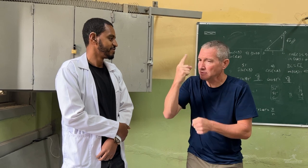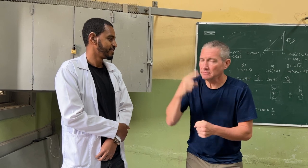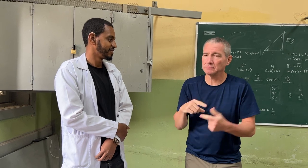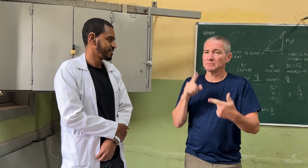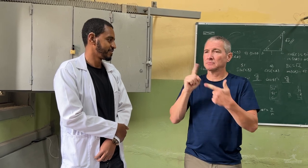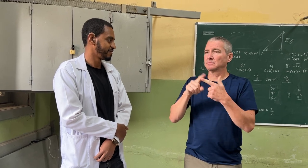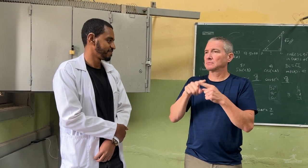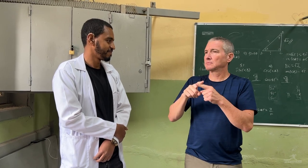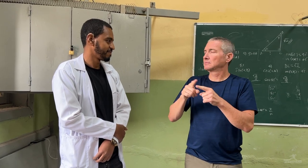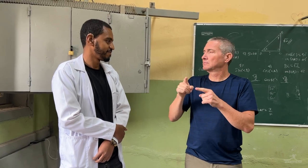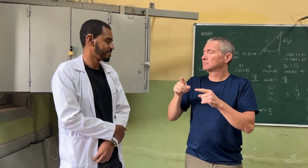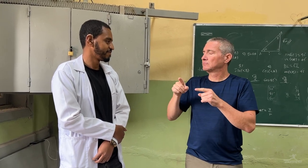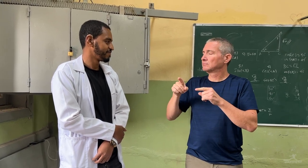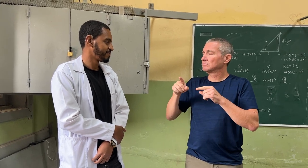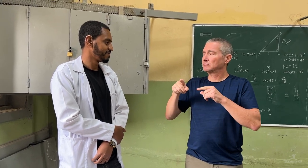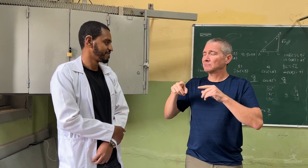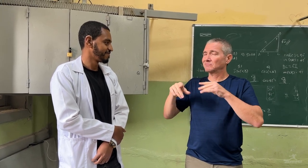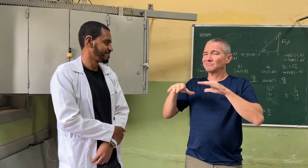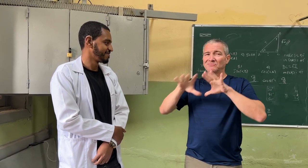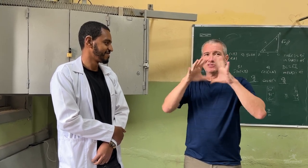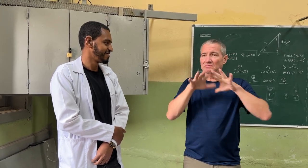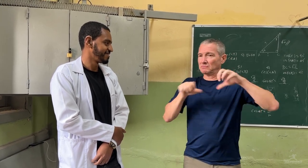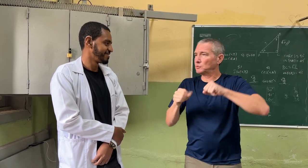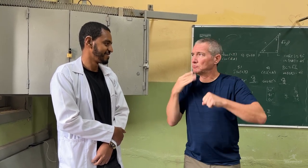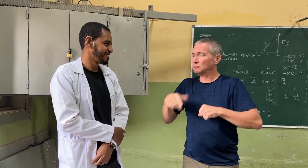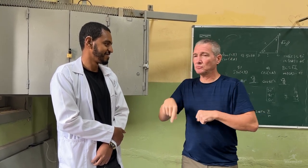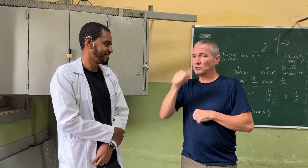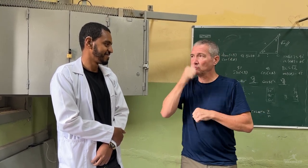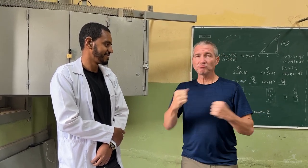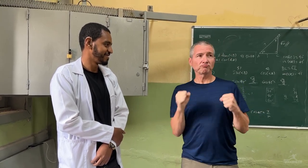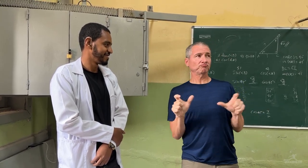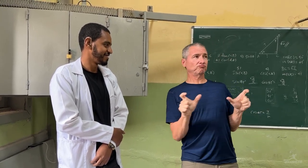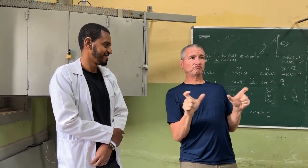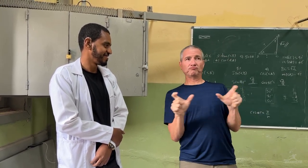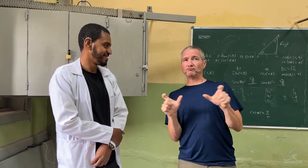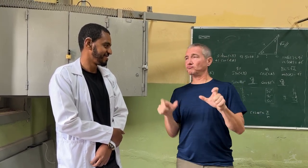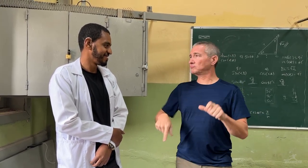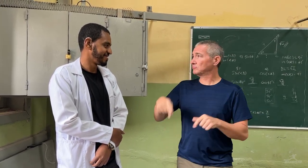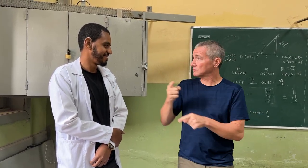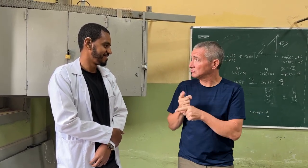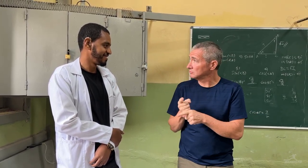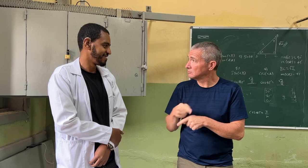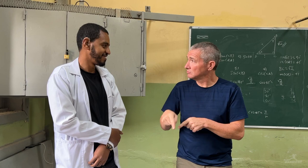And how Ethiopia has never been colonized, is that correct?